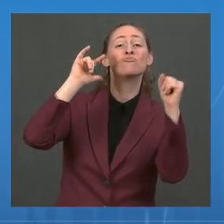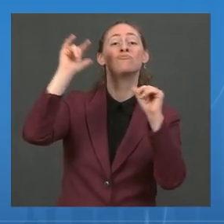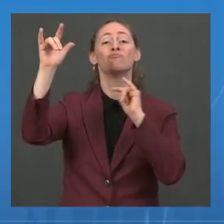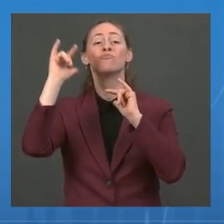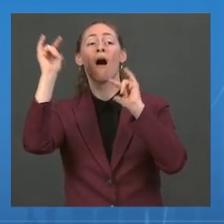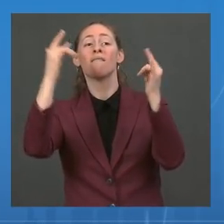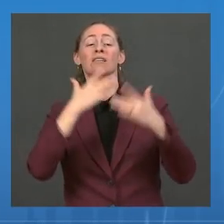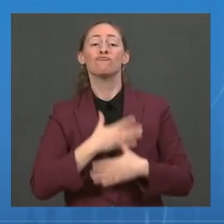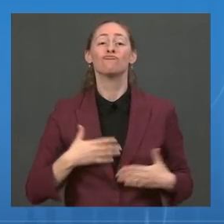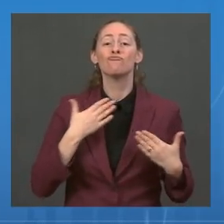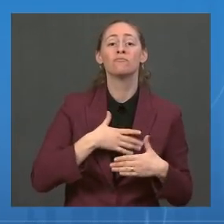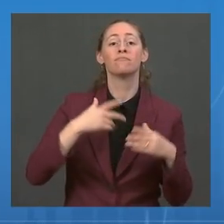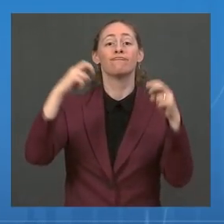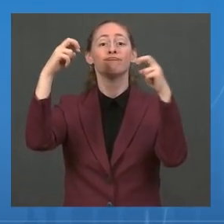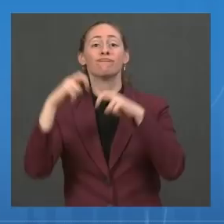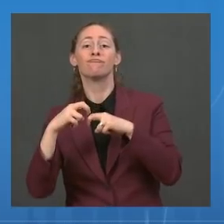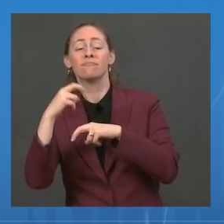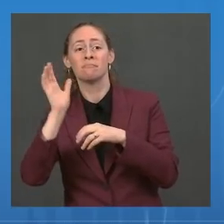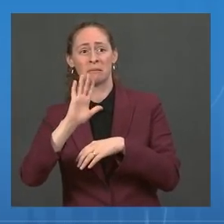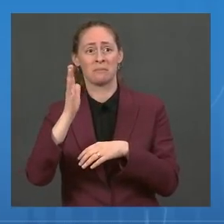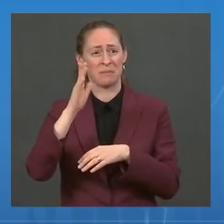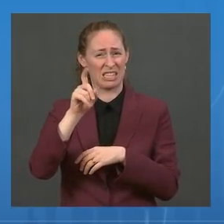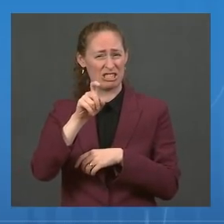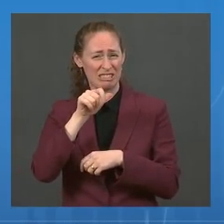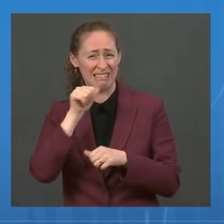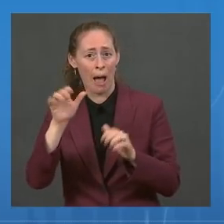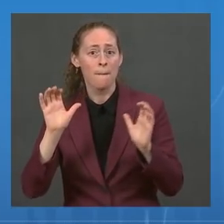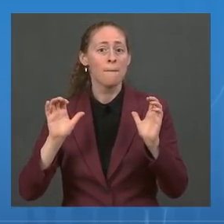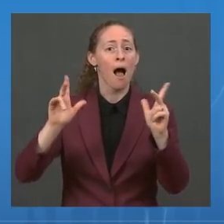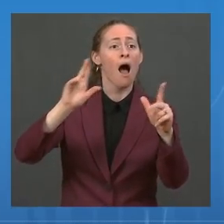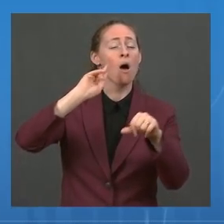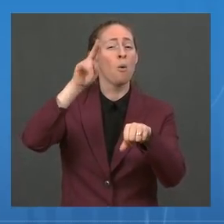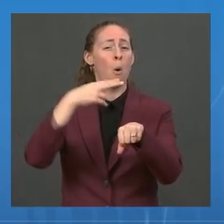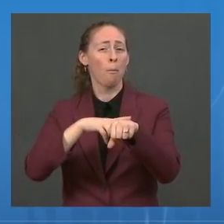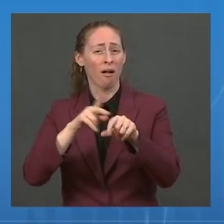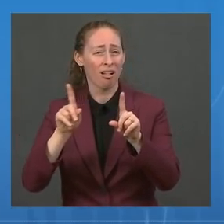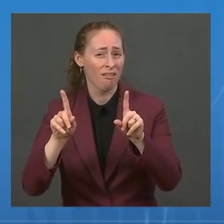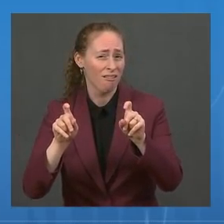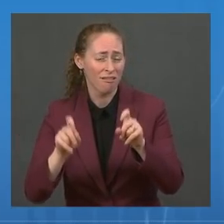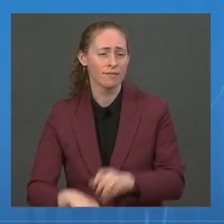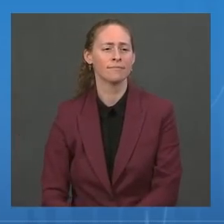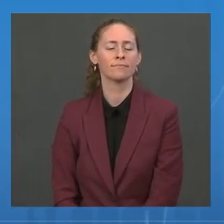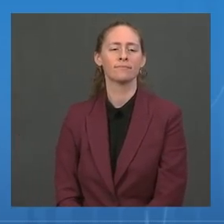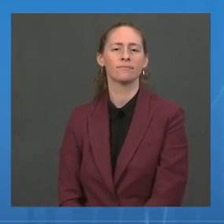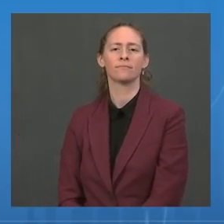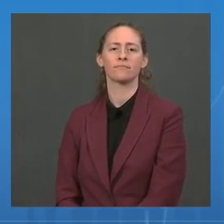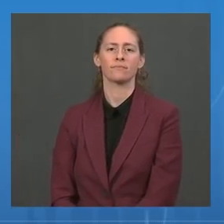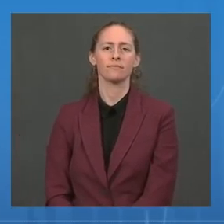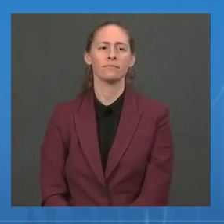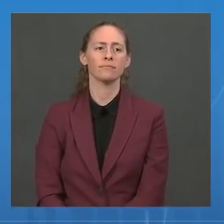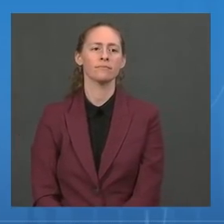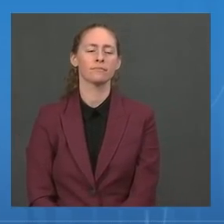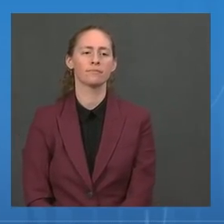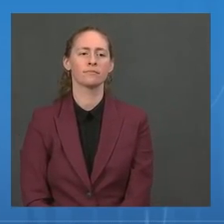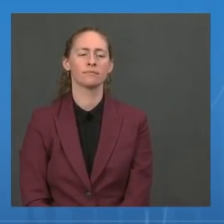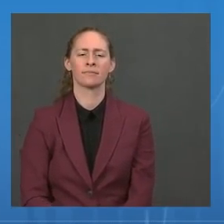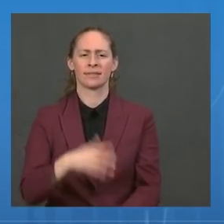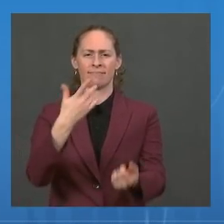or should they start getting back to normal? Mr. Zients: Okay, so let's go to the first question -- over to you, Dr. Walensky. And then, if you have anything to add, Dr. Fauci.